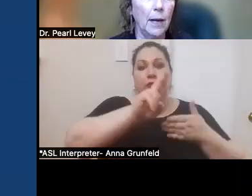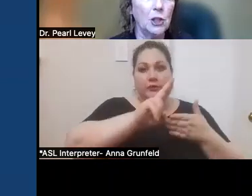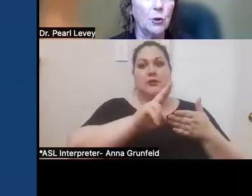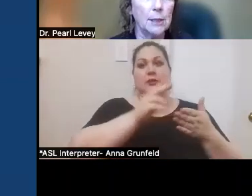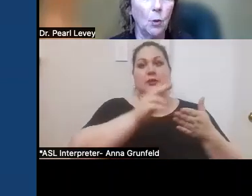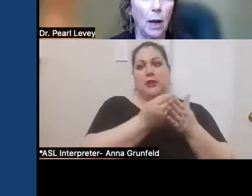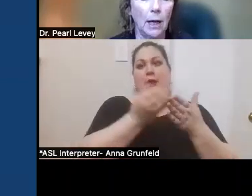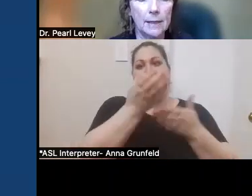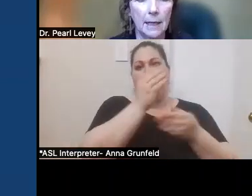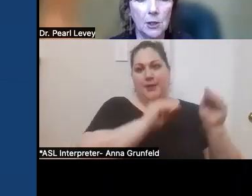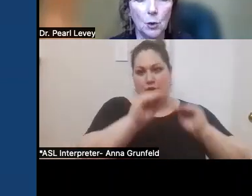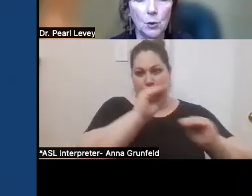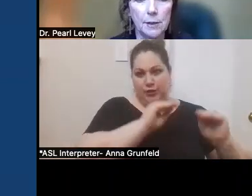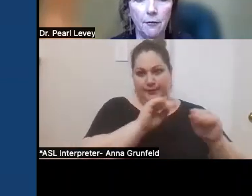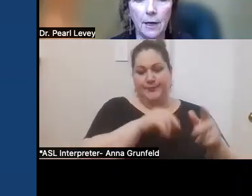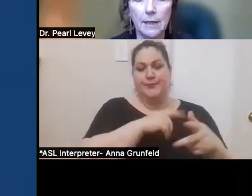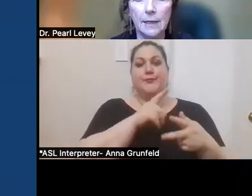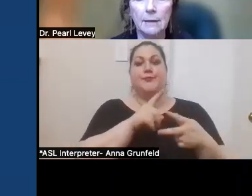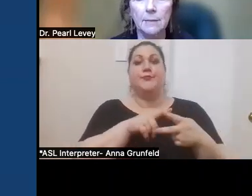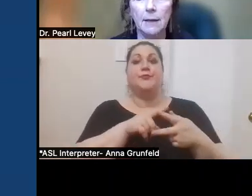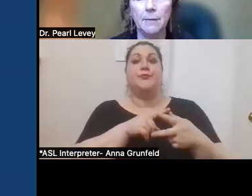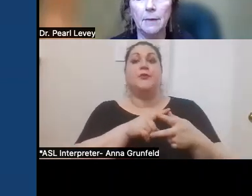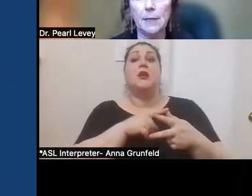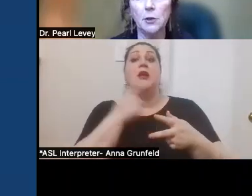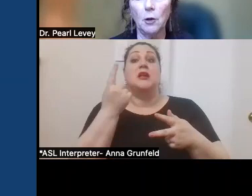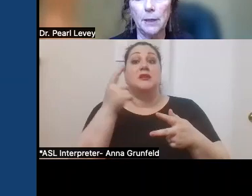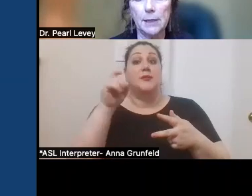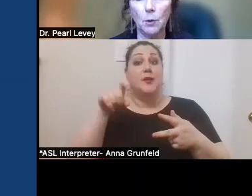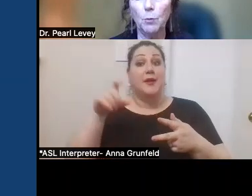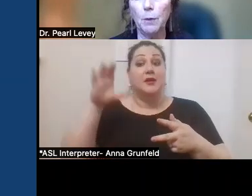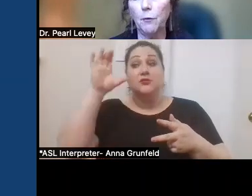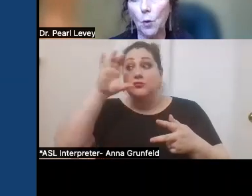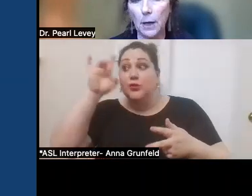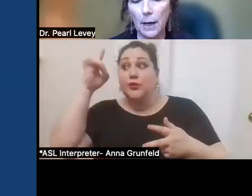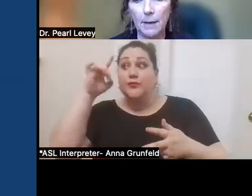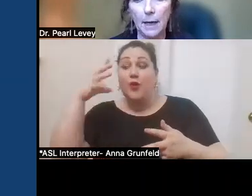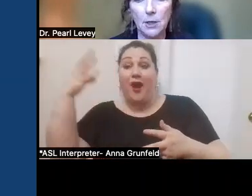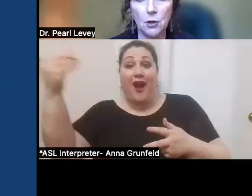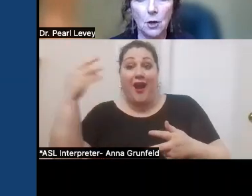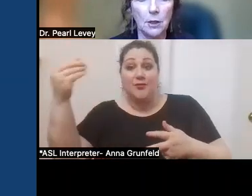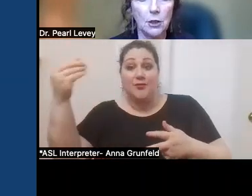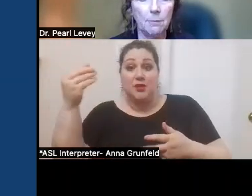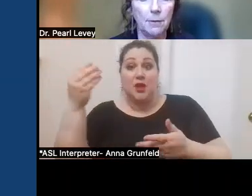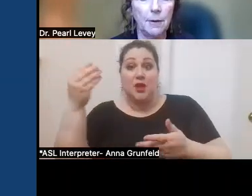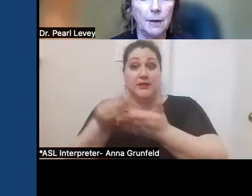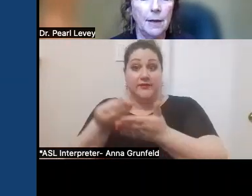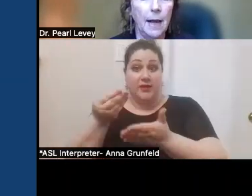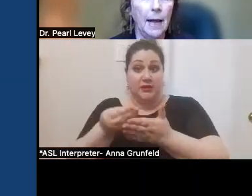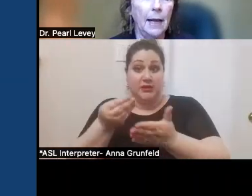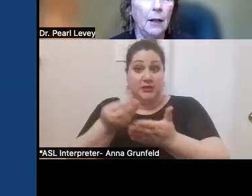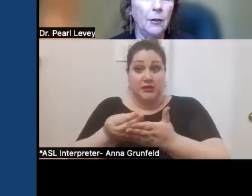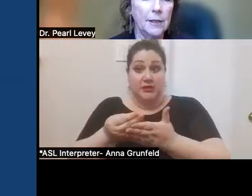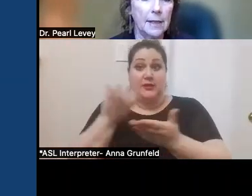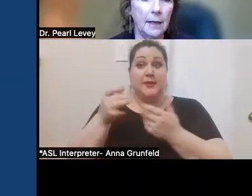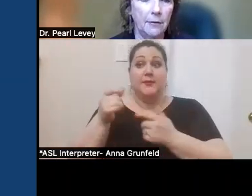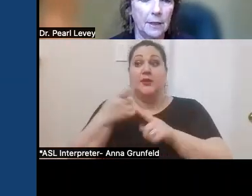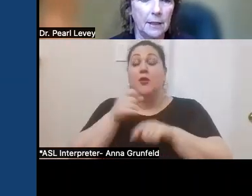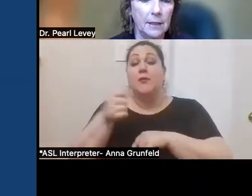One has to explore outside sources of funding and must be explored before claiming undue hardship and health and safety.